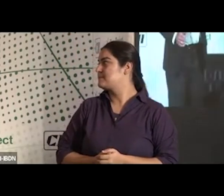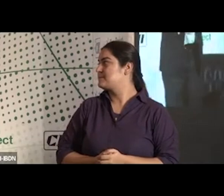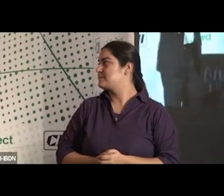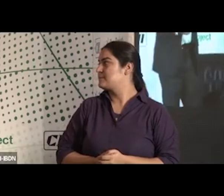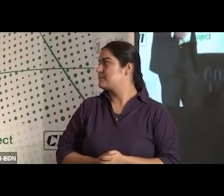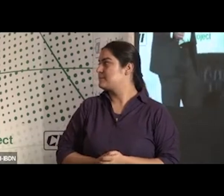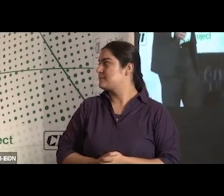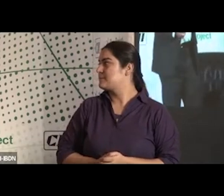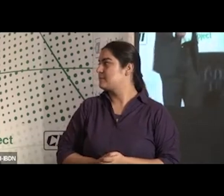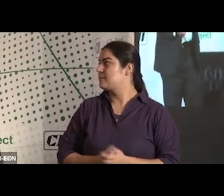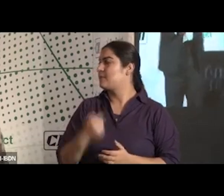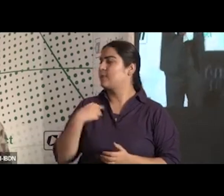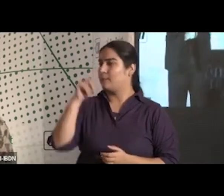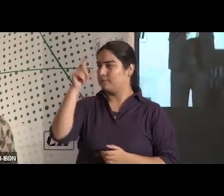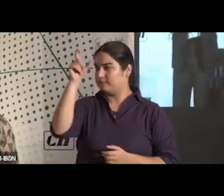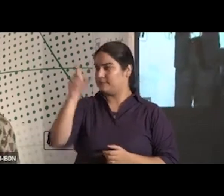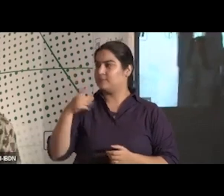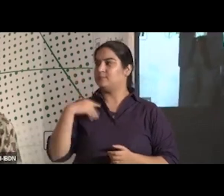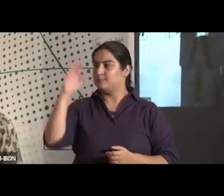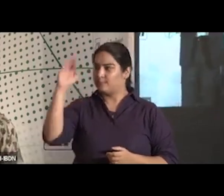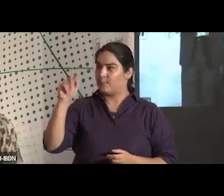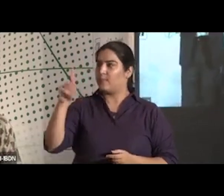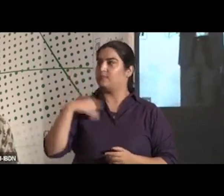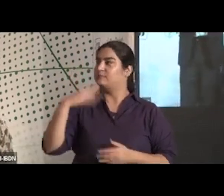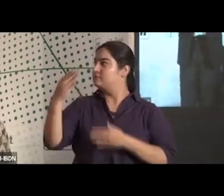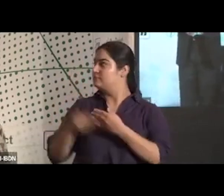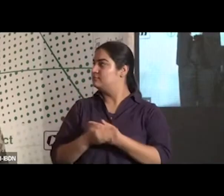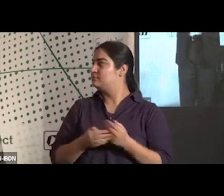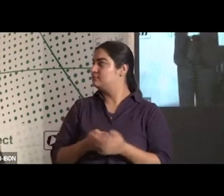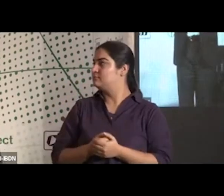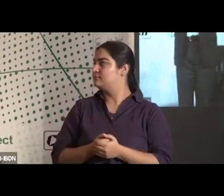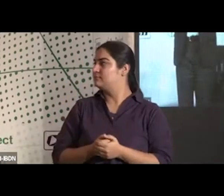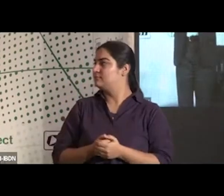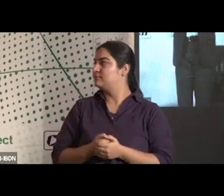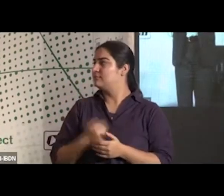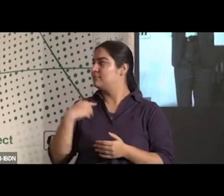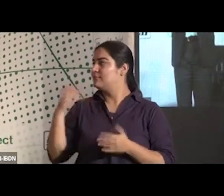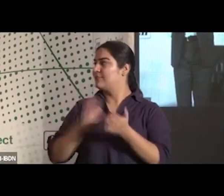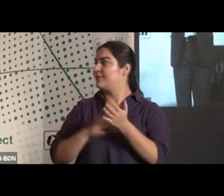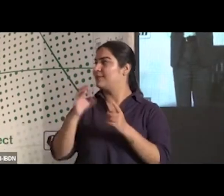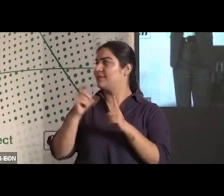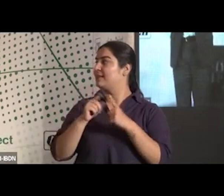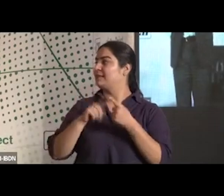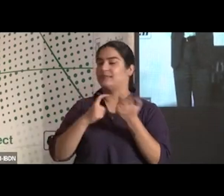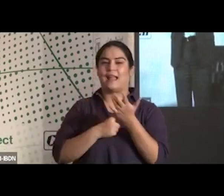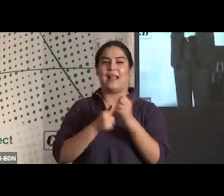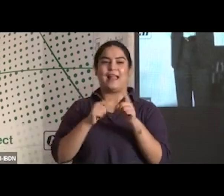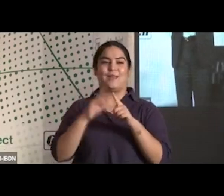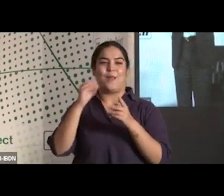One person I would especially like to point out, which is was a great moderator. So thank for everything that you did for us.